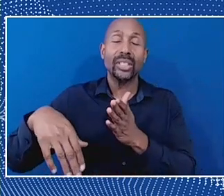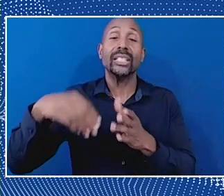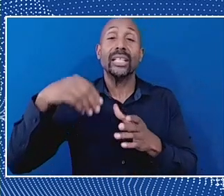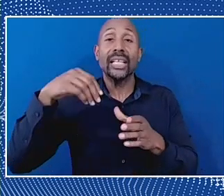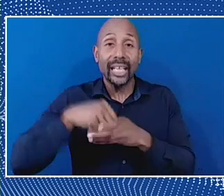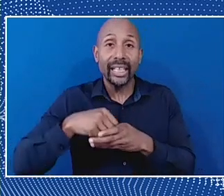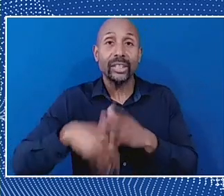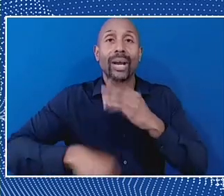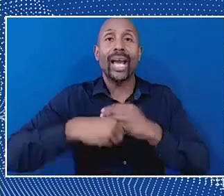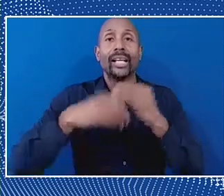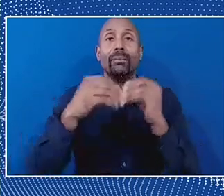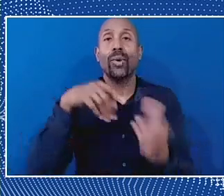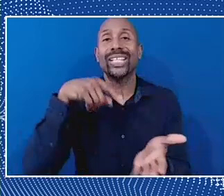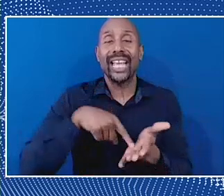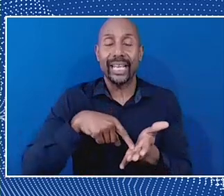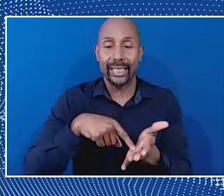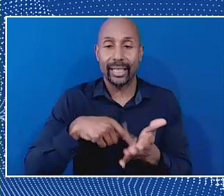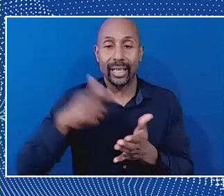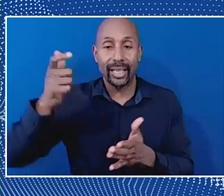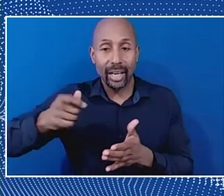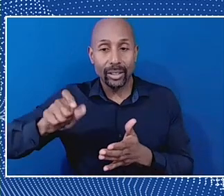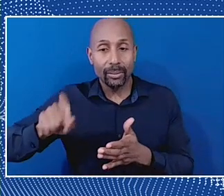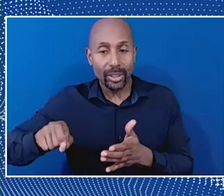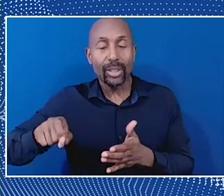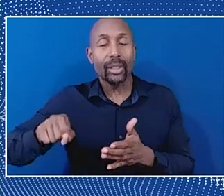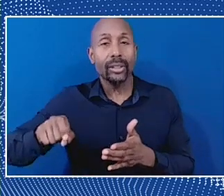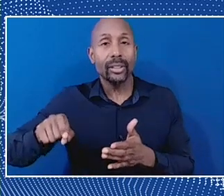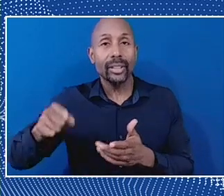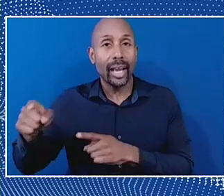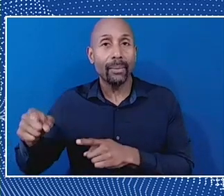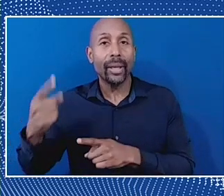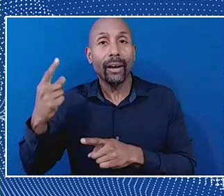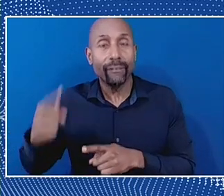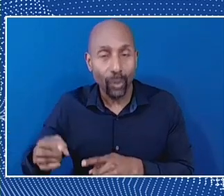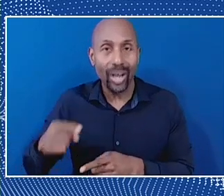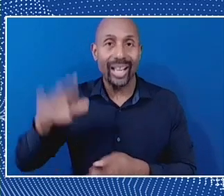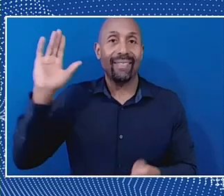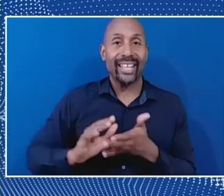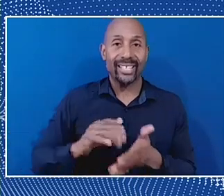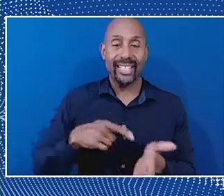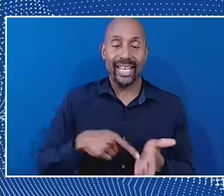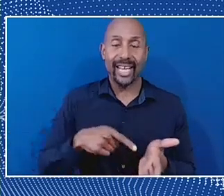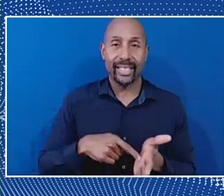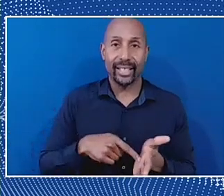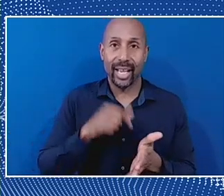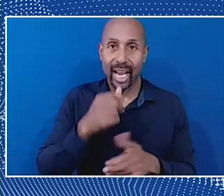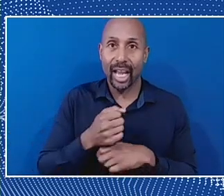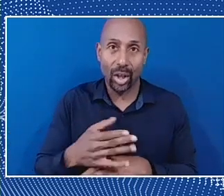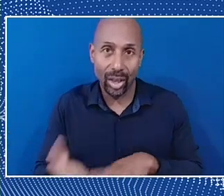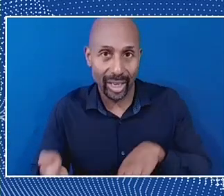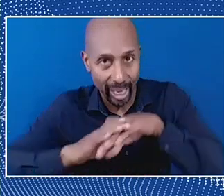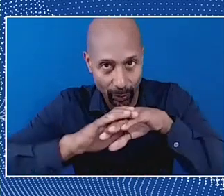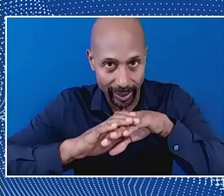Thank you. Next, Brady. Alright. I just admitted Joann Mercedes,